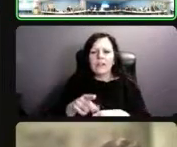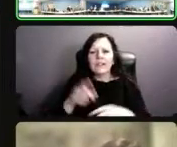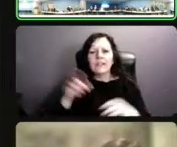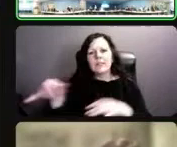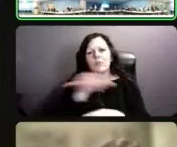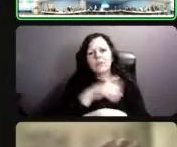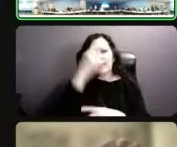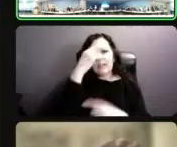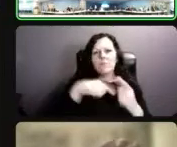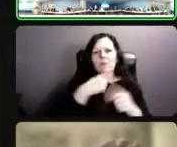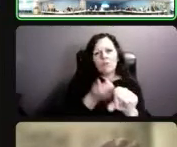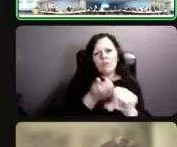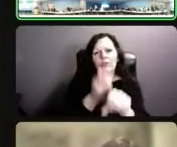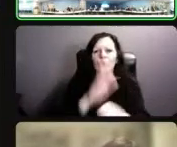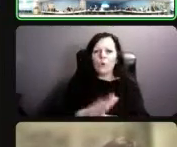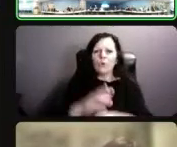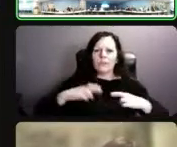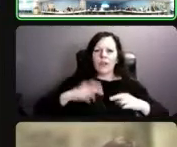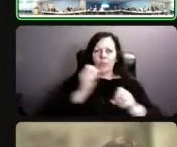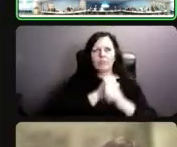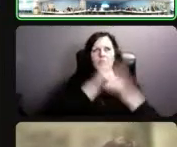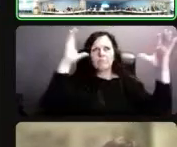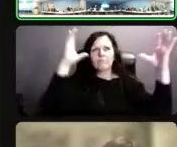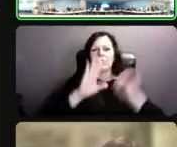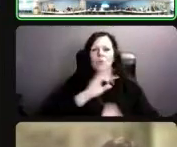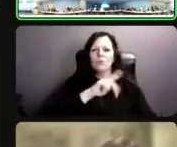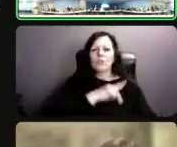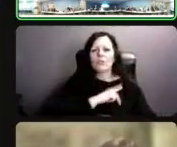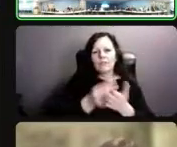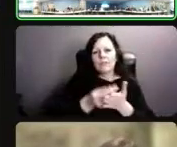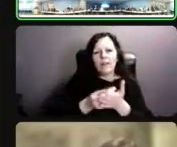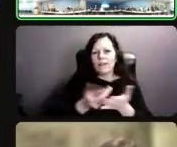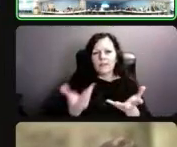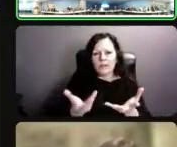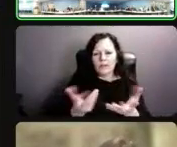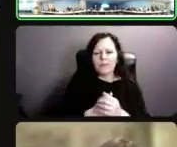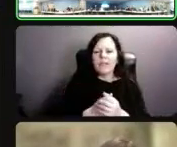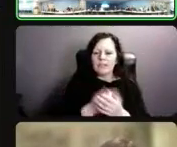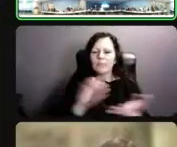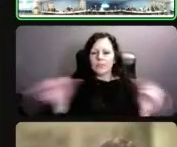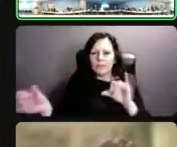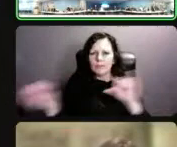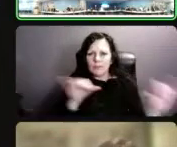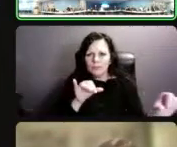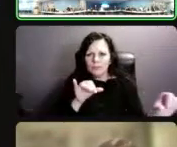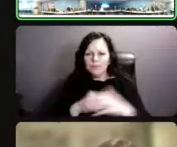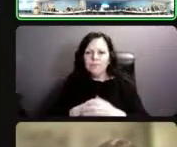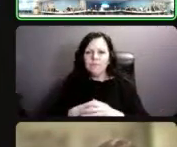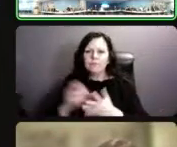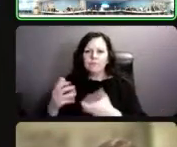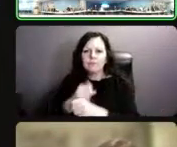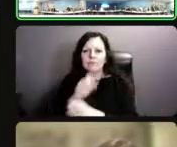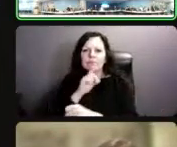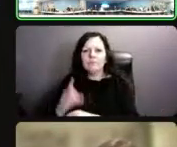SO REVENUE DIVERSIFICATION IT'S REALLY SIMILAR TO THINKING